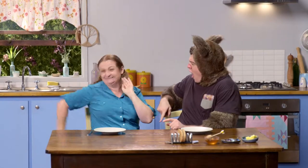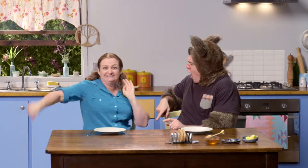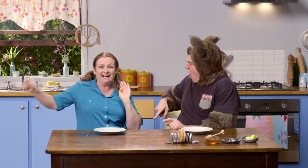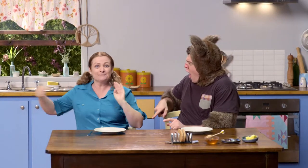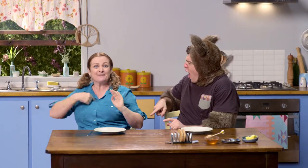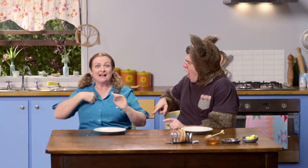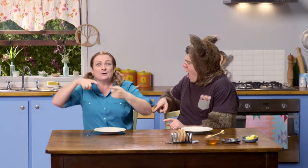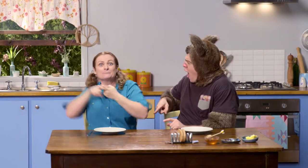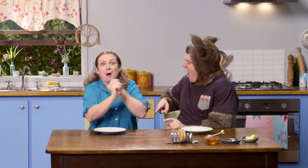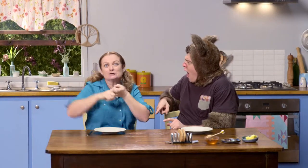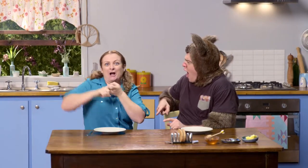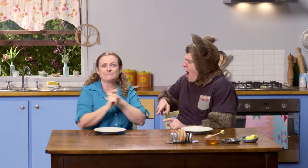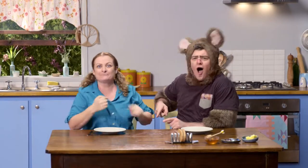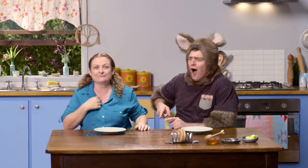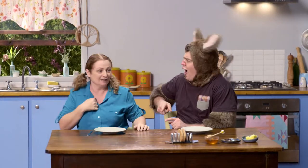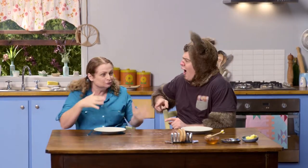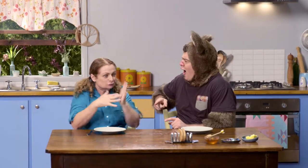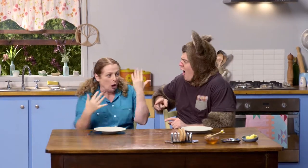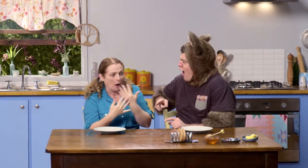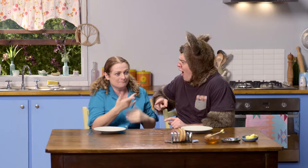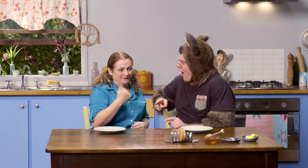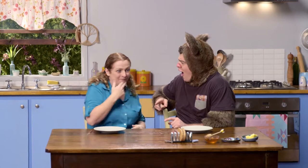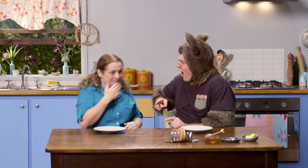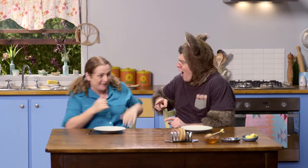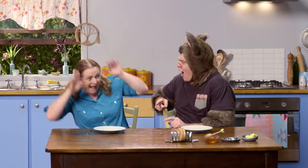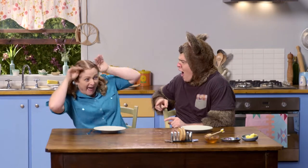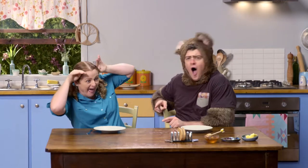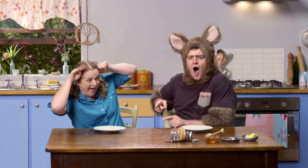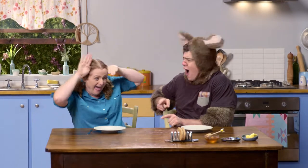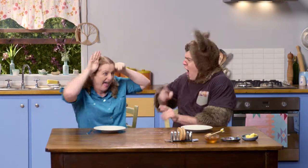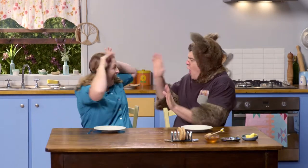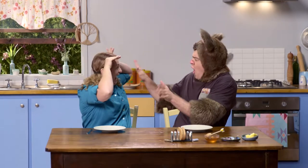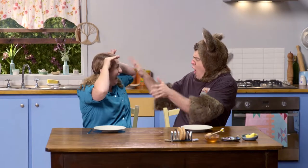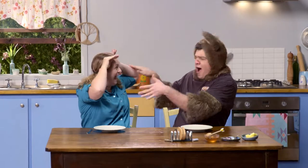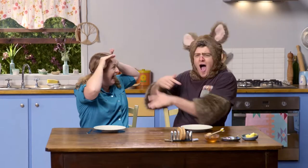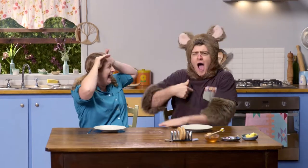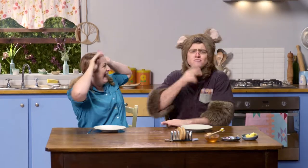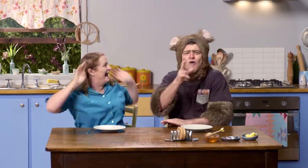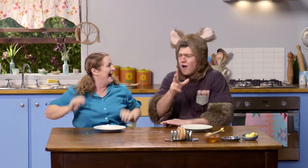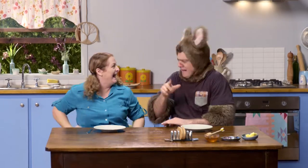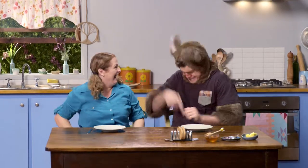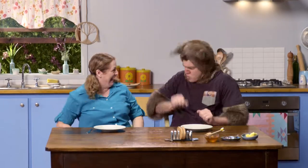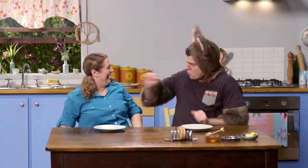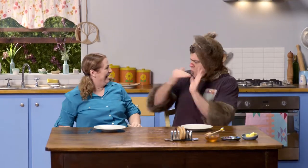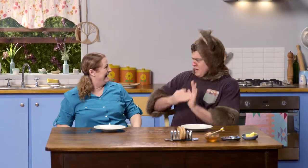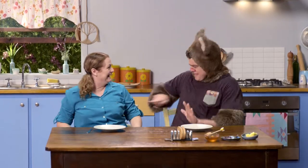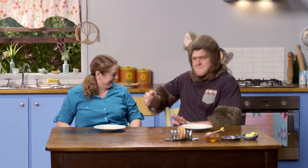I've got a tail because I'm the new Possum. Toast, please, toast, please. Oh, Sally. I was just joking.